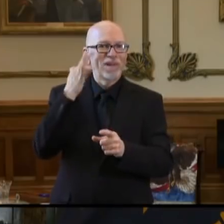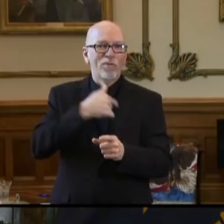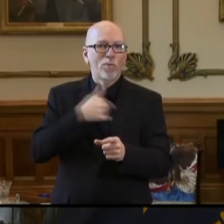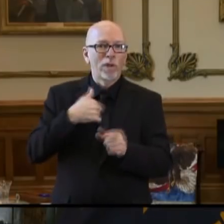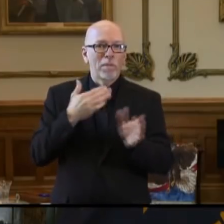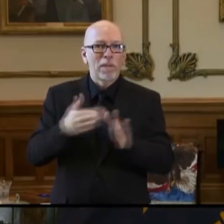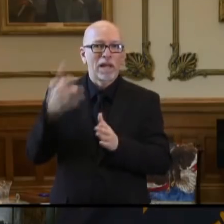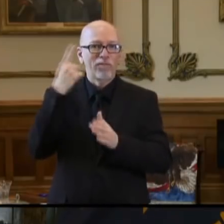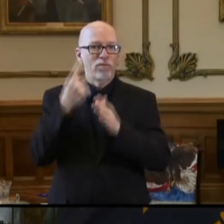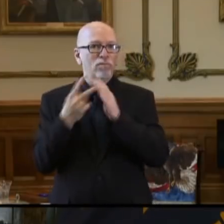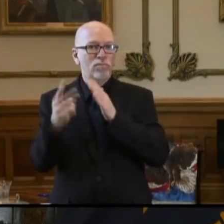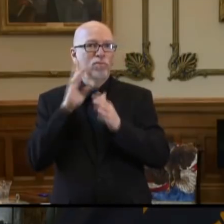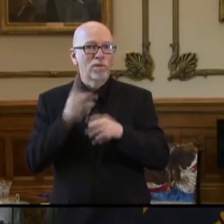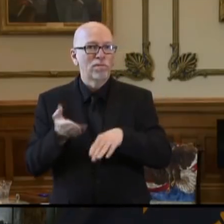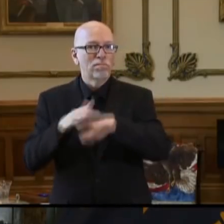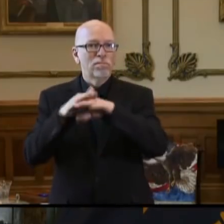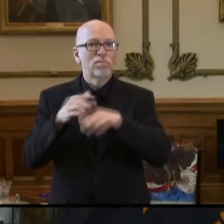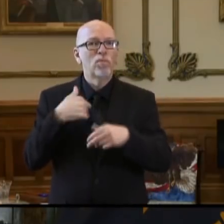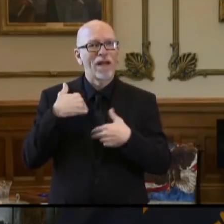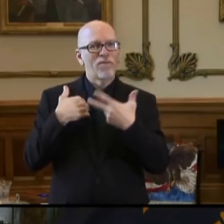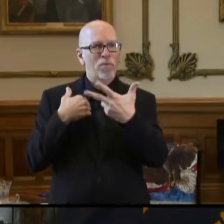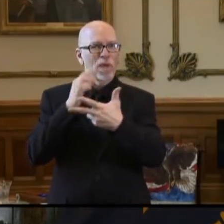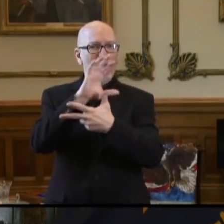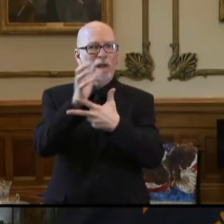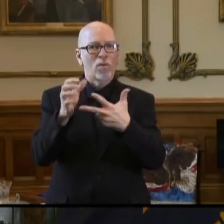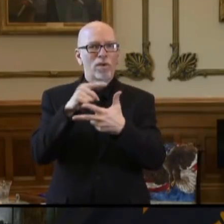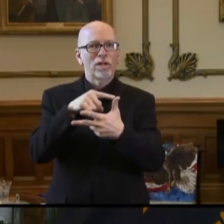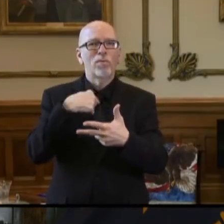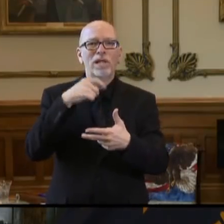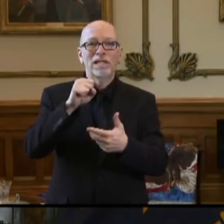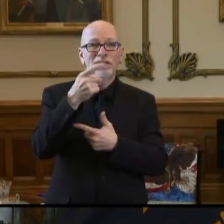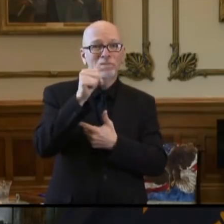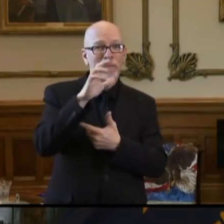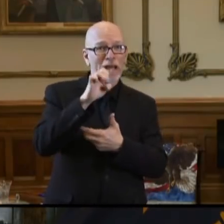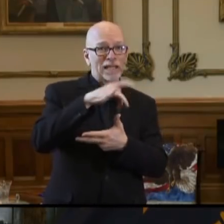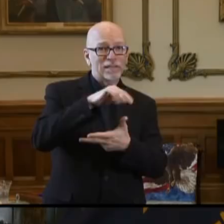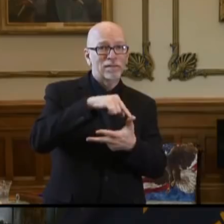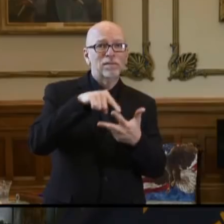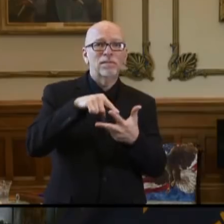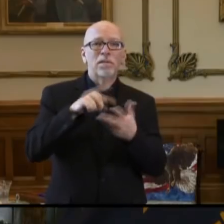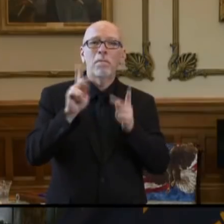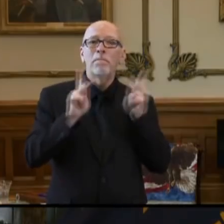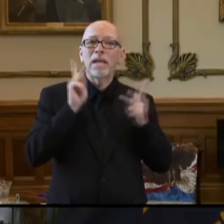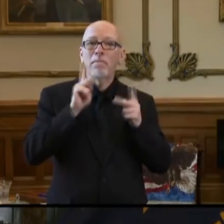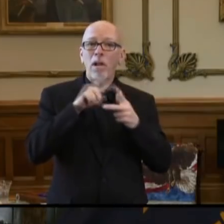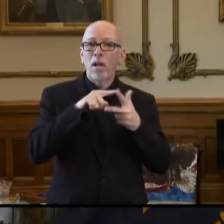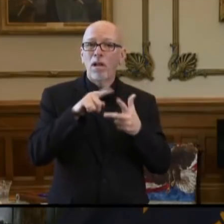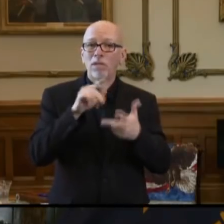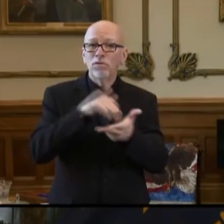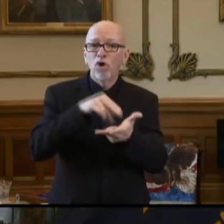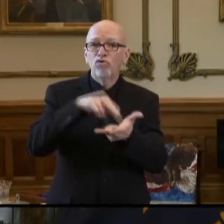CAPACITY BEHIND THAT AND SPECIFICALLY TO OUR SURGE PLANNING. WE ARE FOCUSED ON THREE BROAD CATEGORIES AND THAT